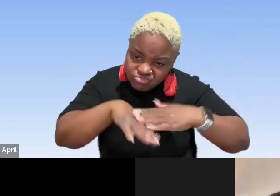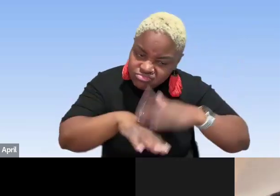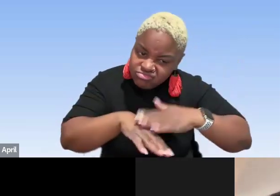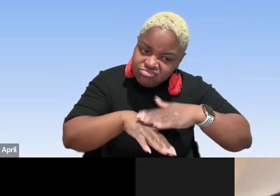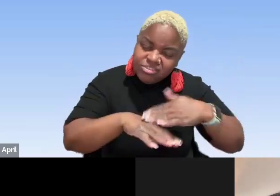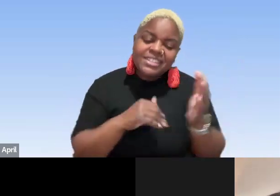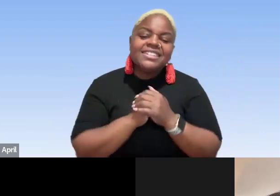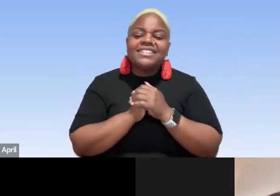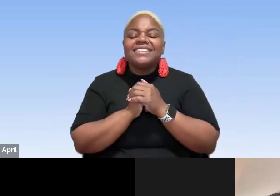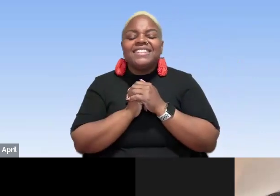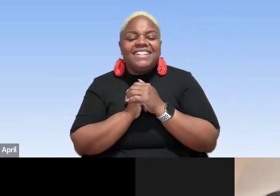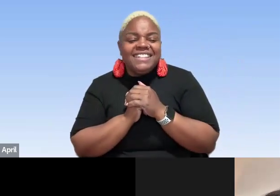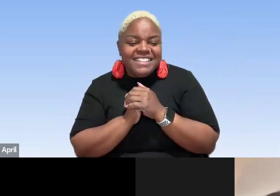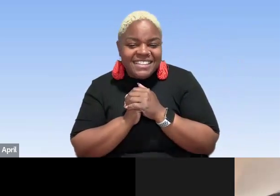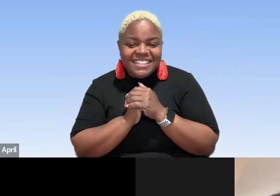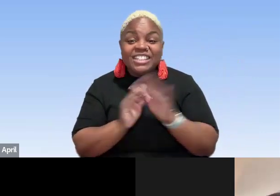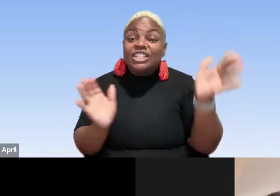Uh, they're so smart, they understand everything I say.